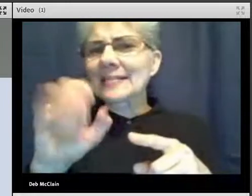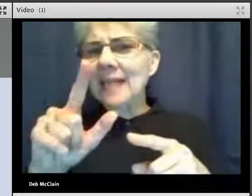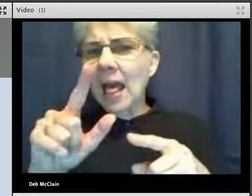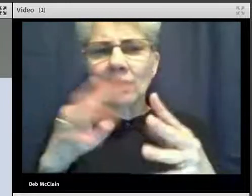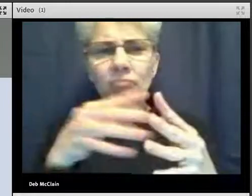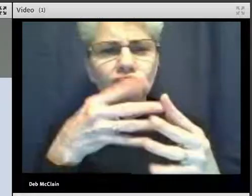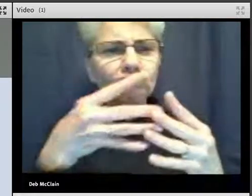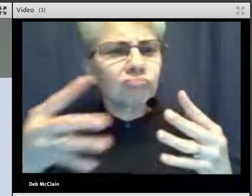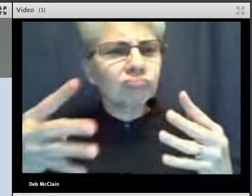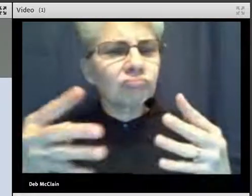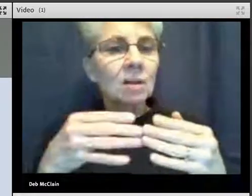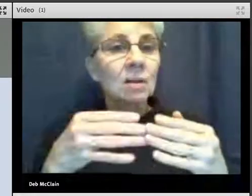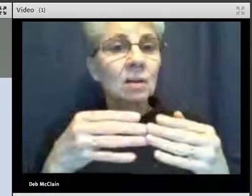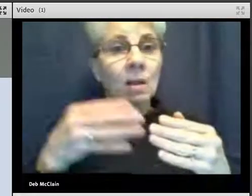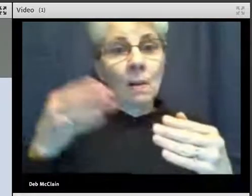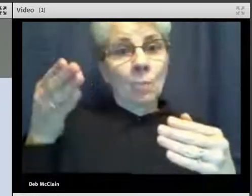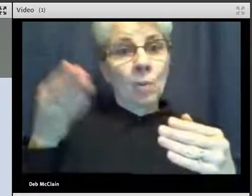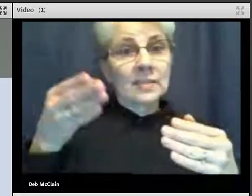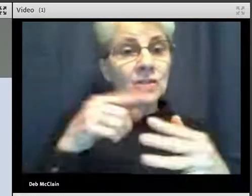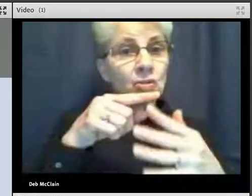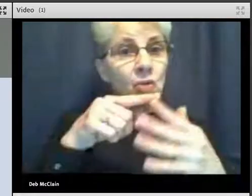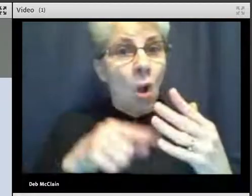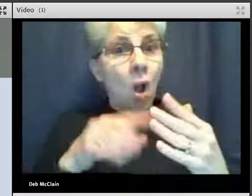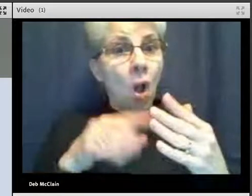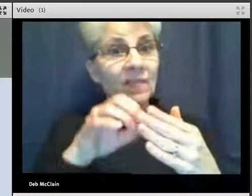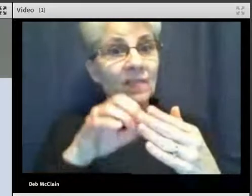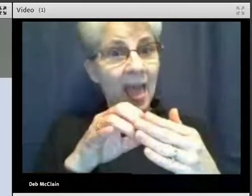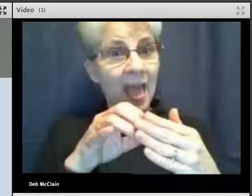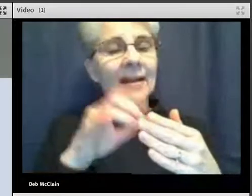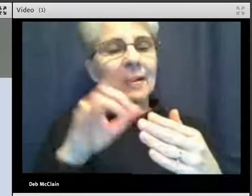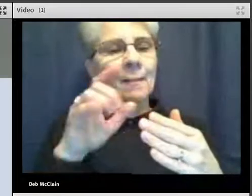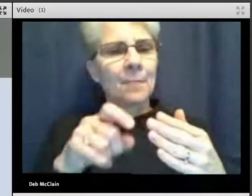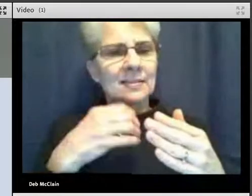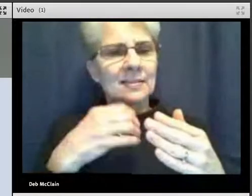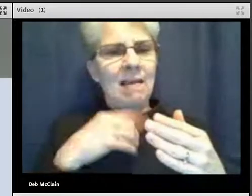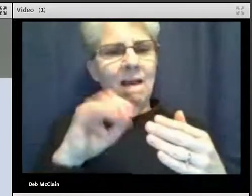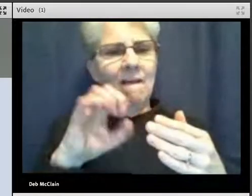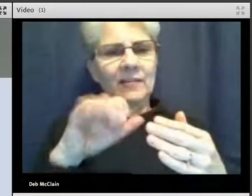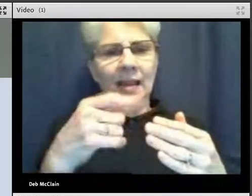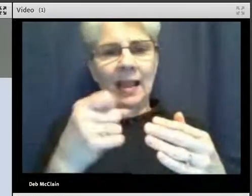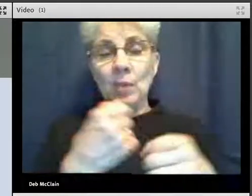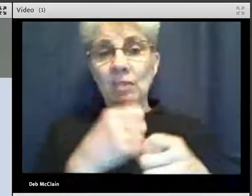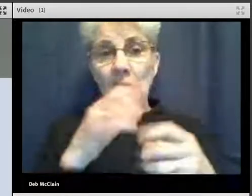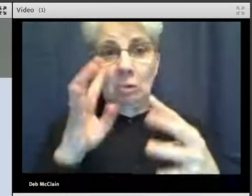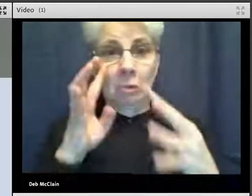All of that stuff needs to have these tags. So anything you're creating that is a digital document